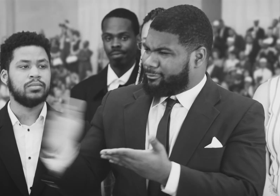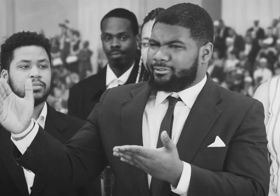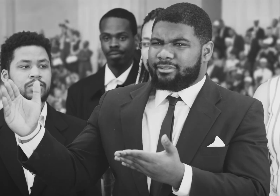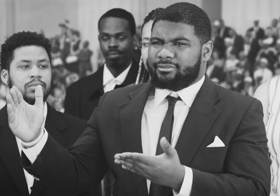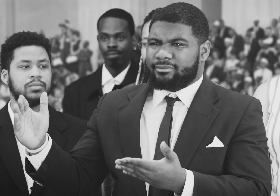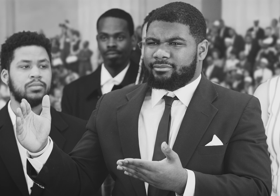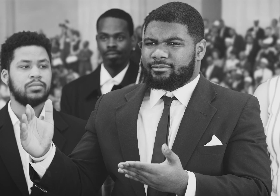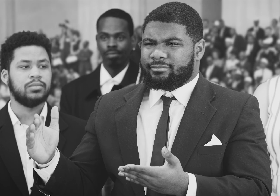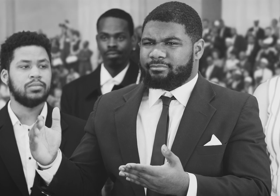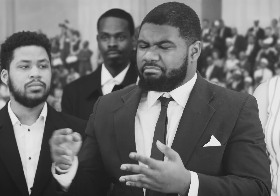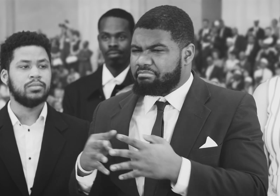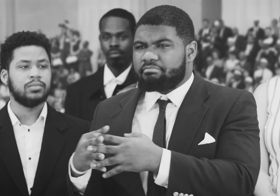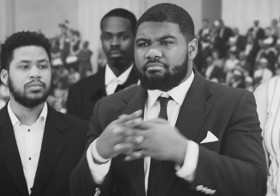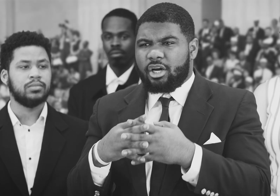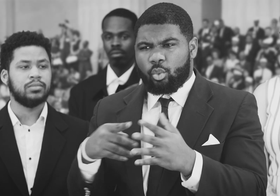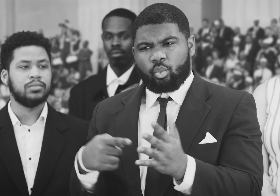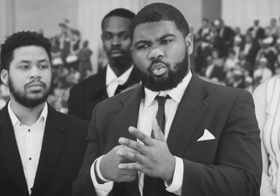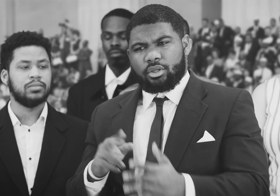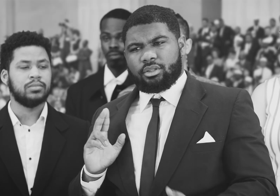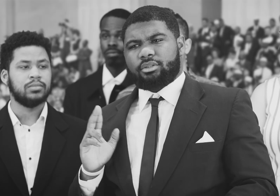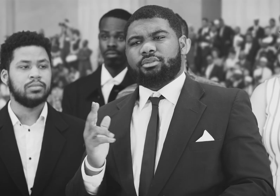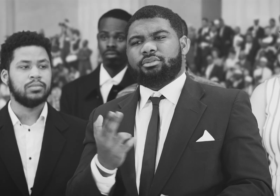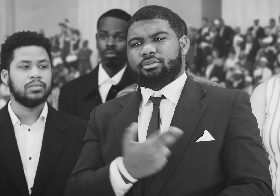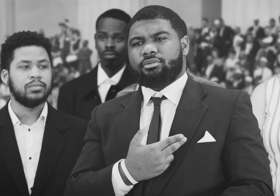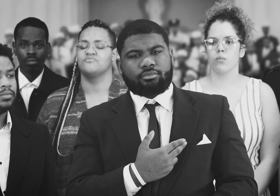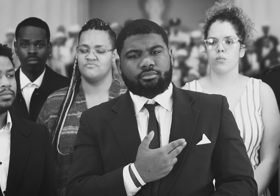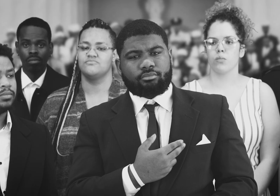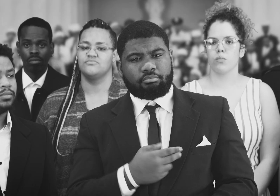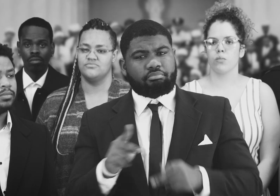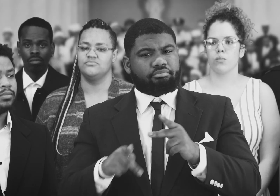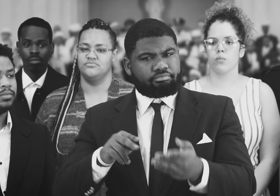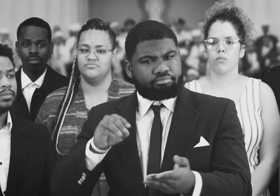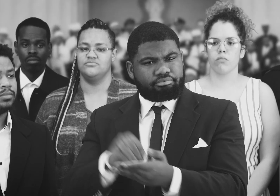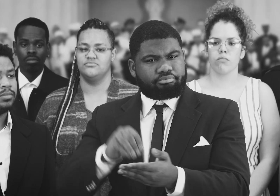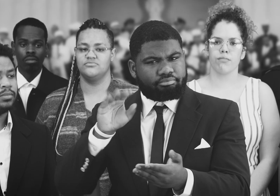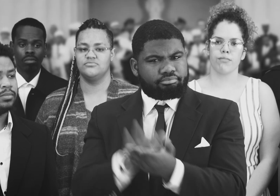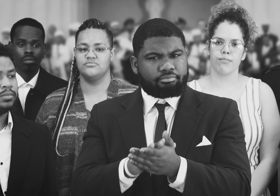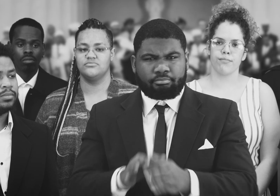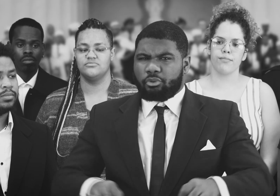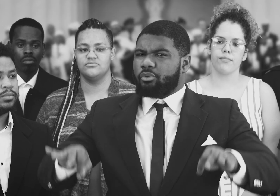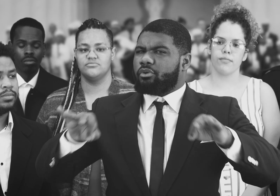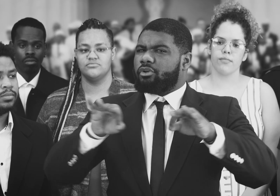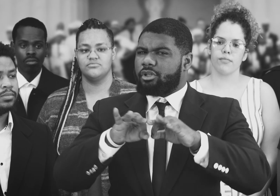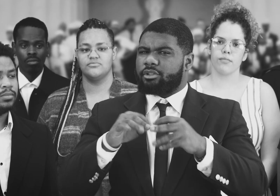And so we've come here today to dramatize a shameful condition. In a sense we've come to our nation's capital to cash a check. When the architects of our republic wrote the magnificent